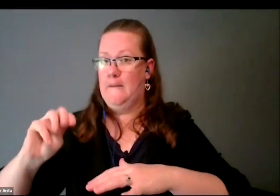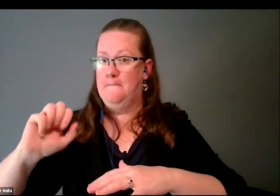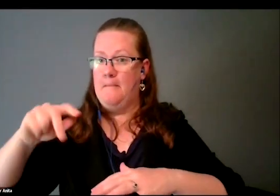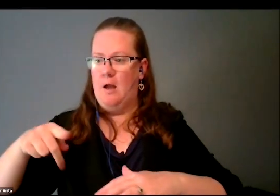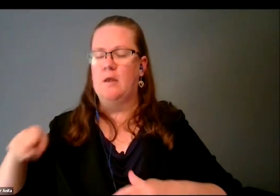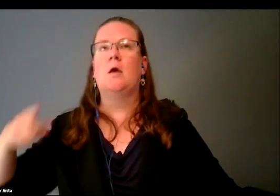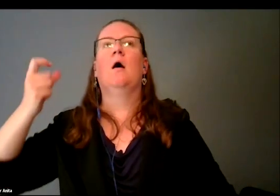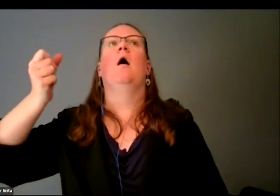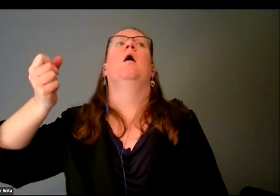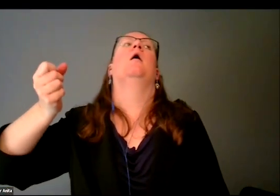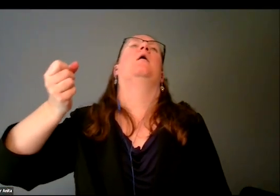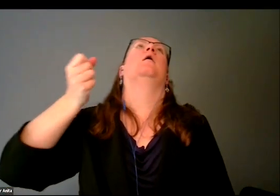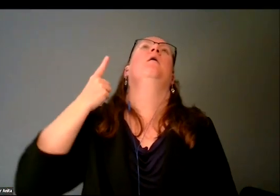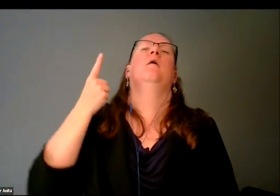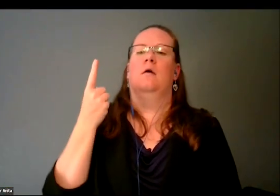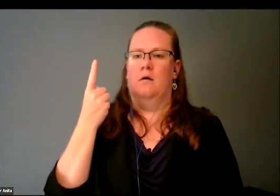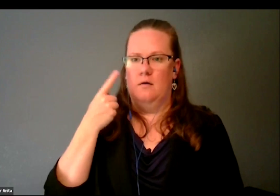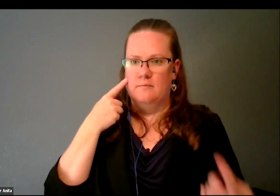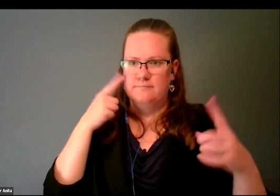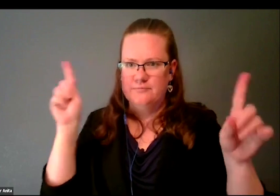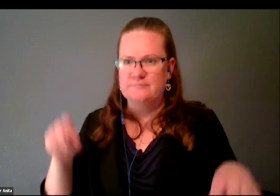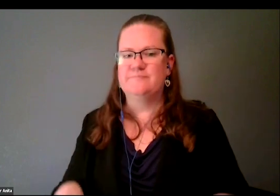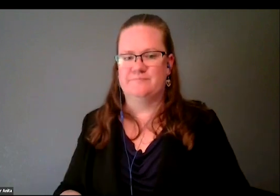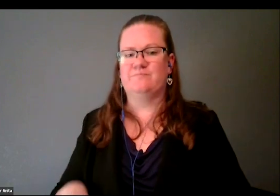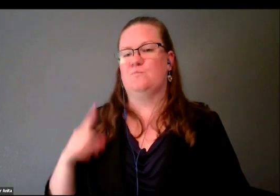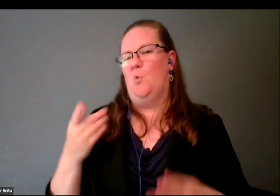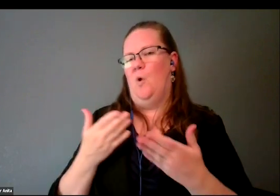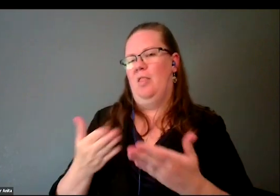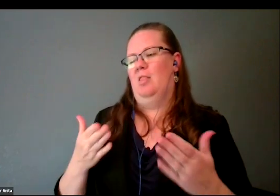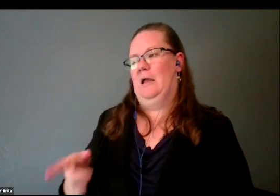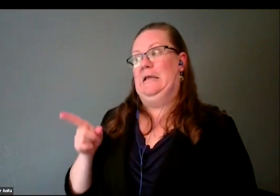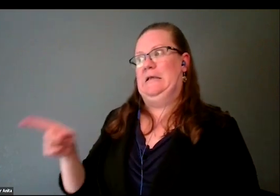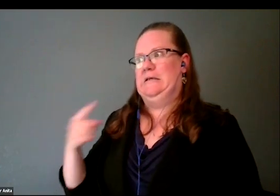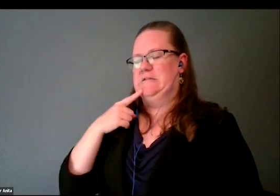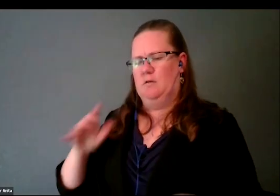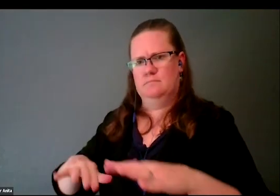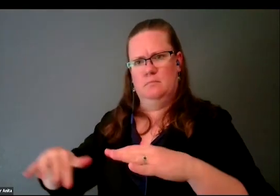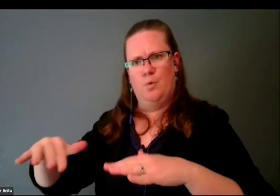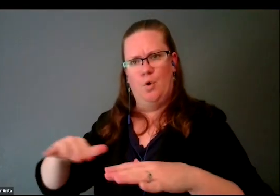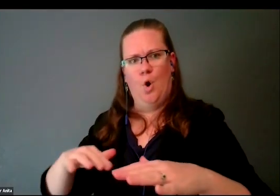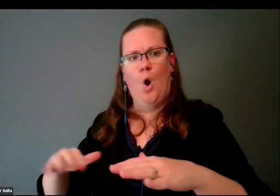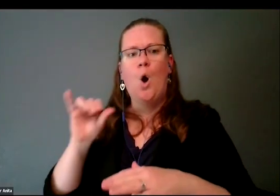One of the key things that he said as he was exploring the map was, "It feels like all the important things